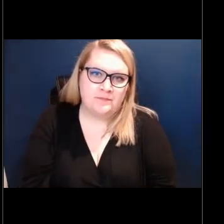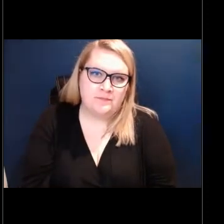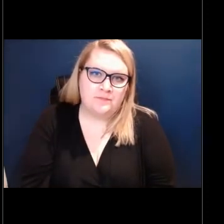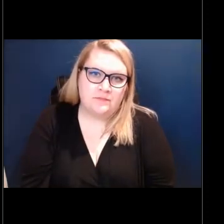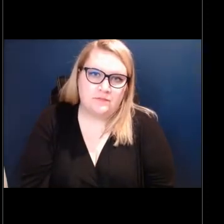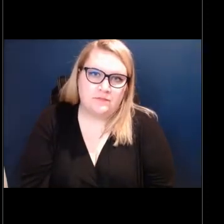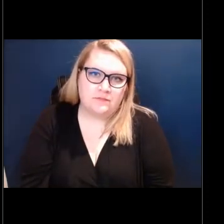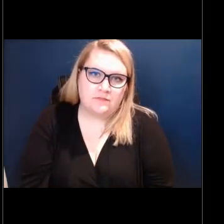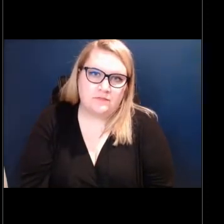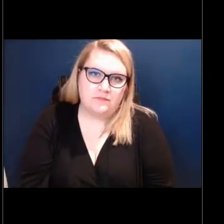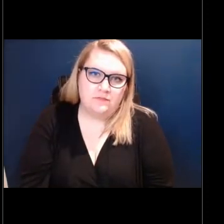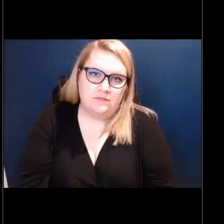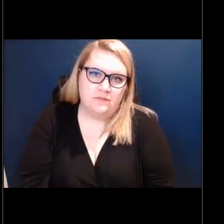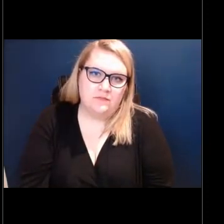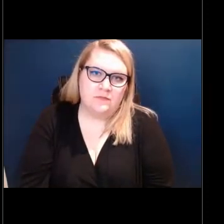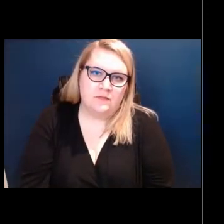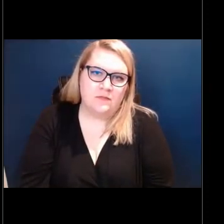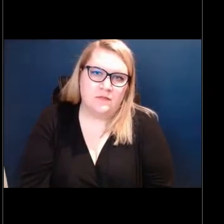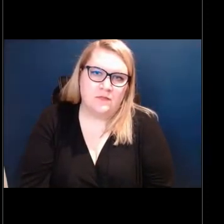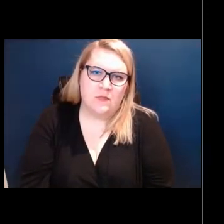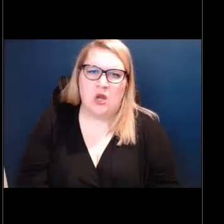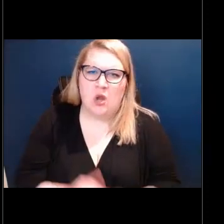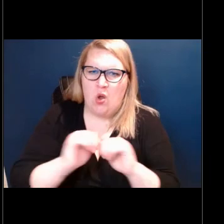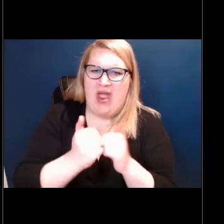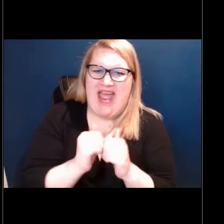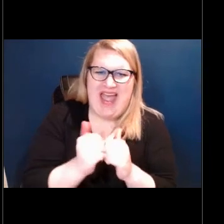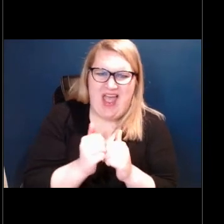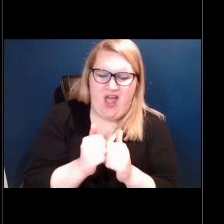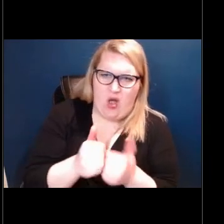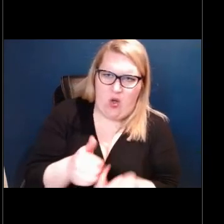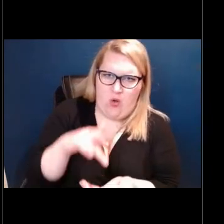So how does the signal get from the ground up through?